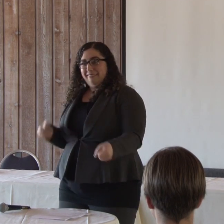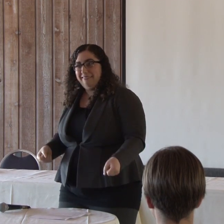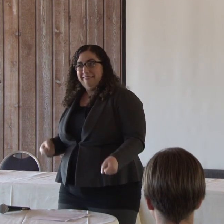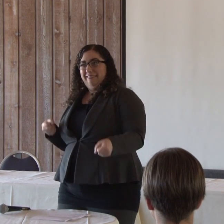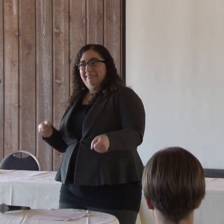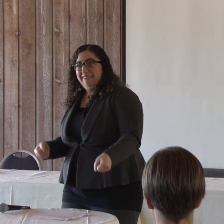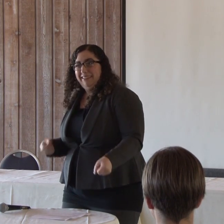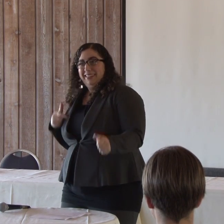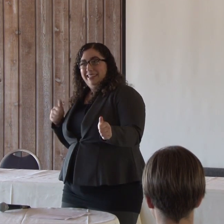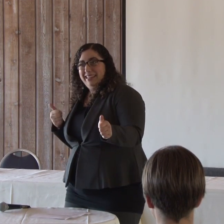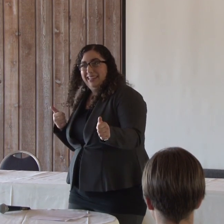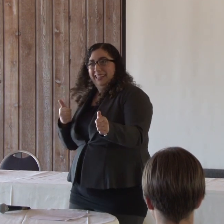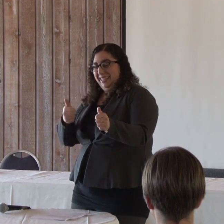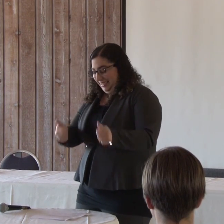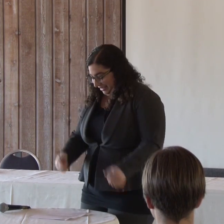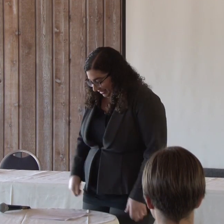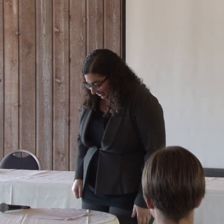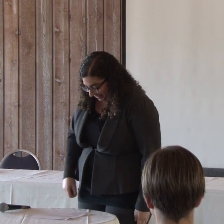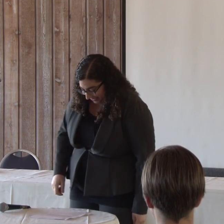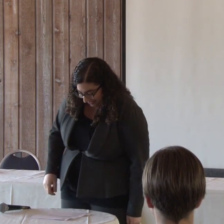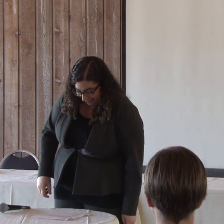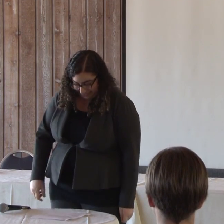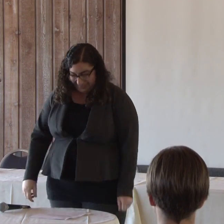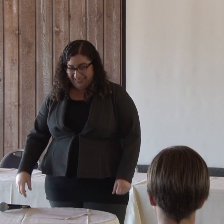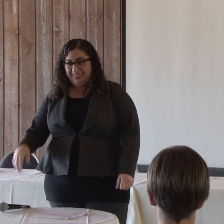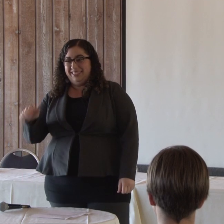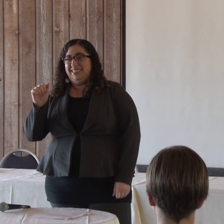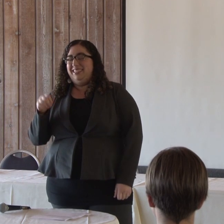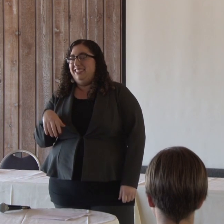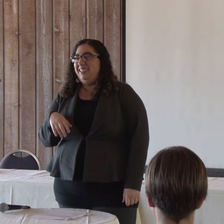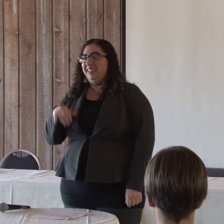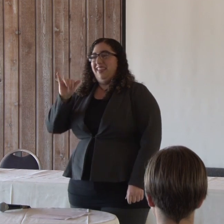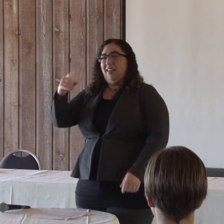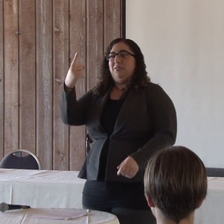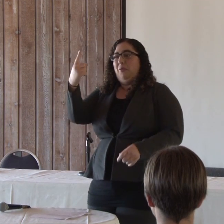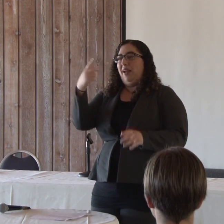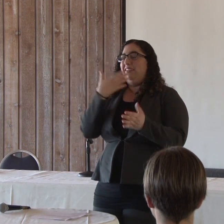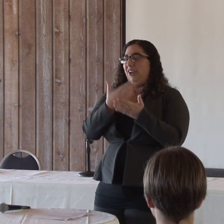thinking, oh my goodness, I'm. worse than a ninety year old. I'm trying